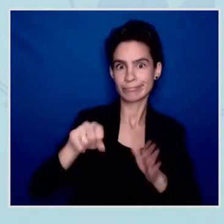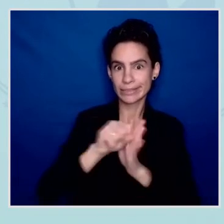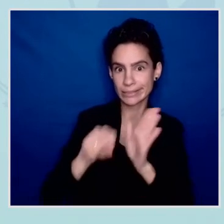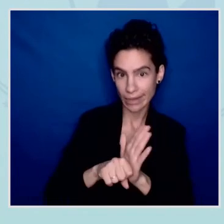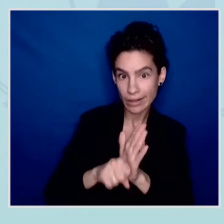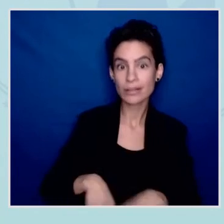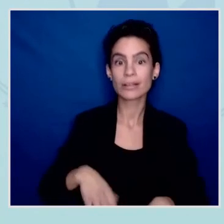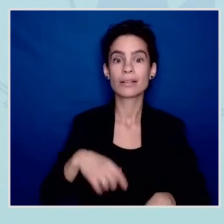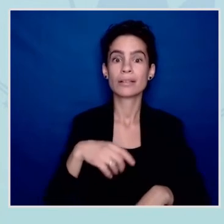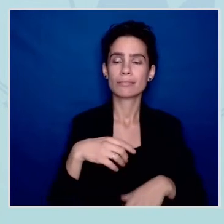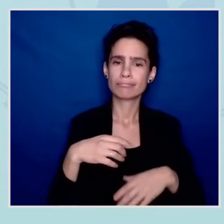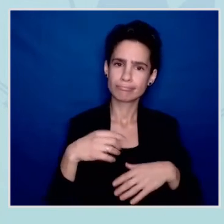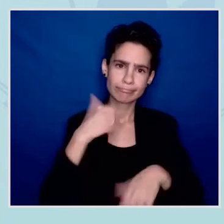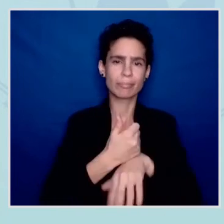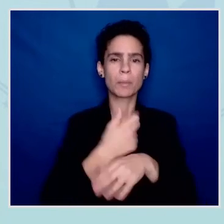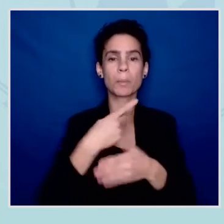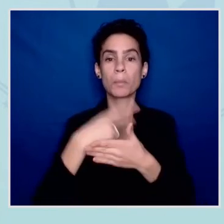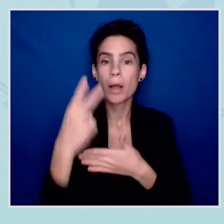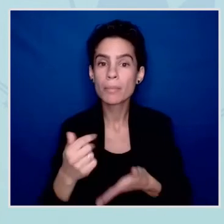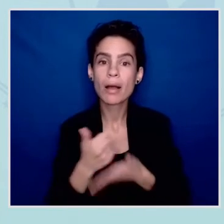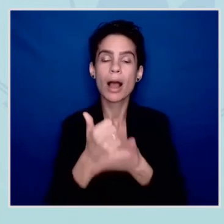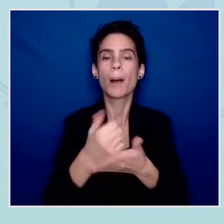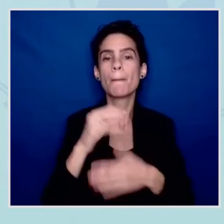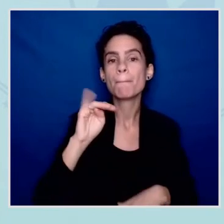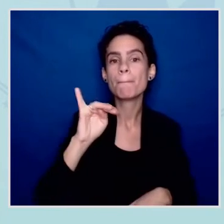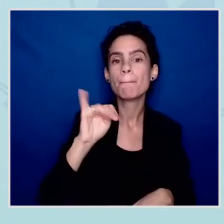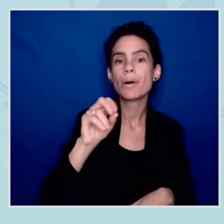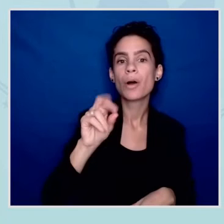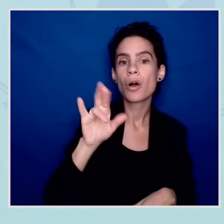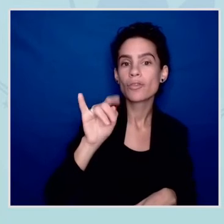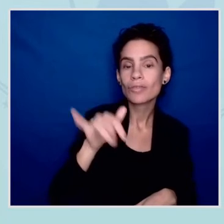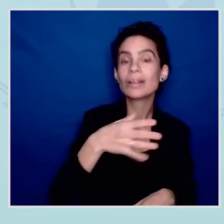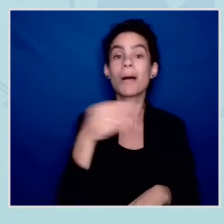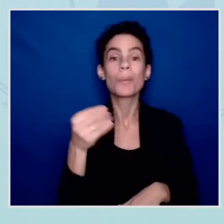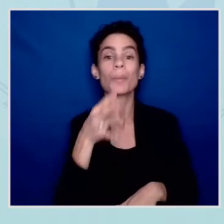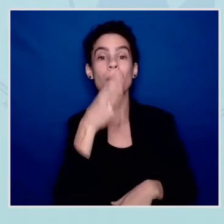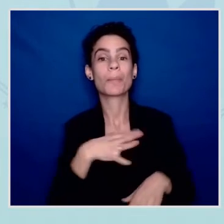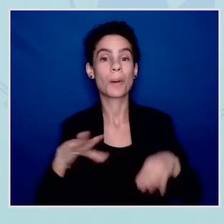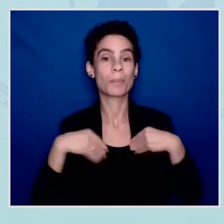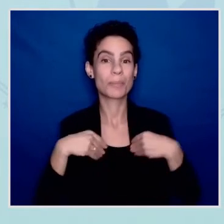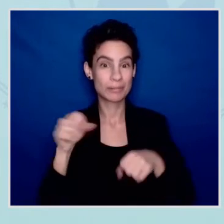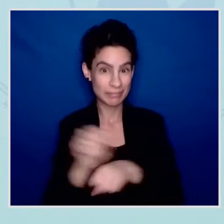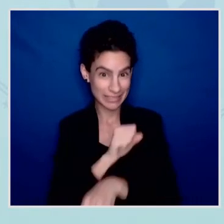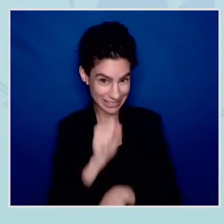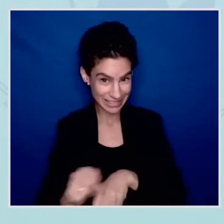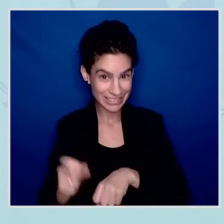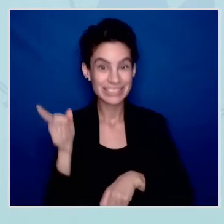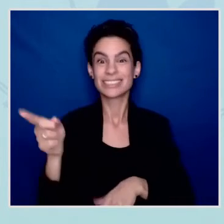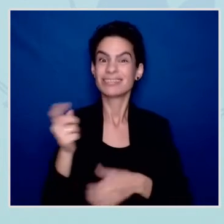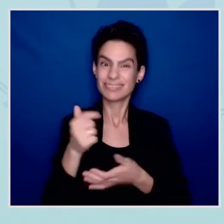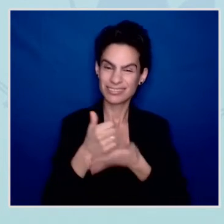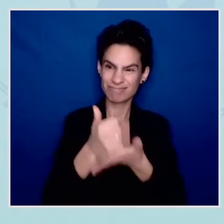THE UNITED STATES OF AMERICA, THE FIRST WOMAN EVER TO LEAVE